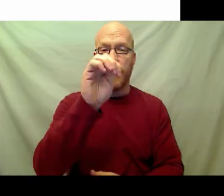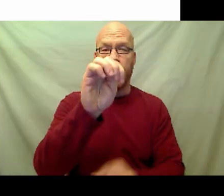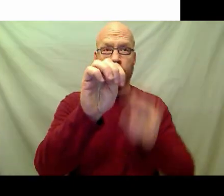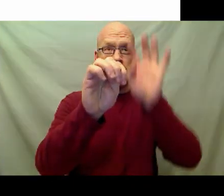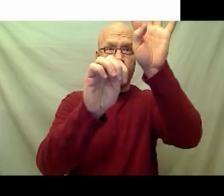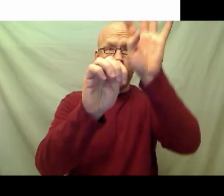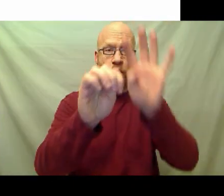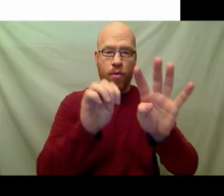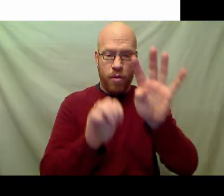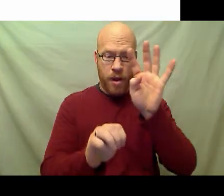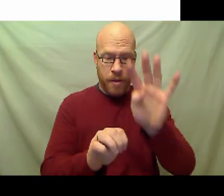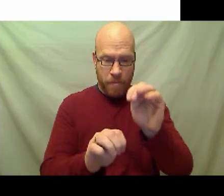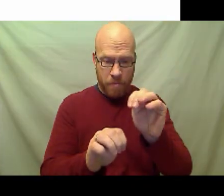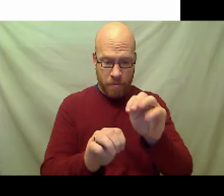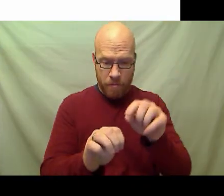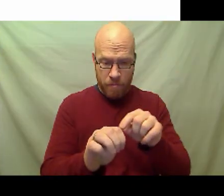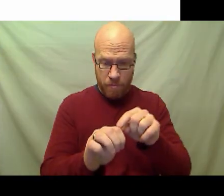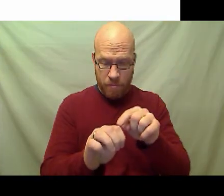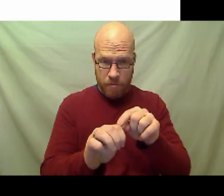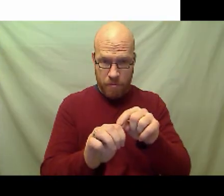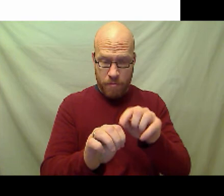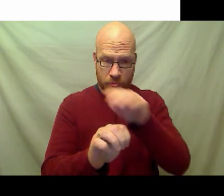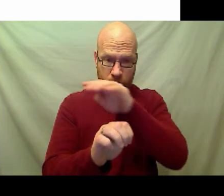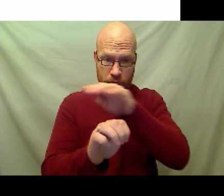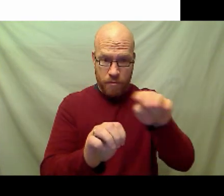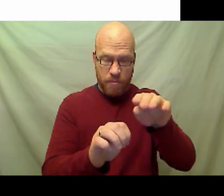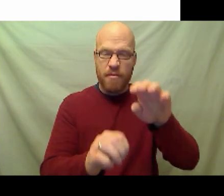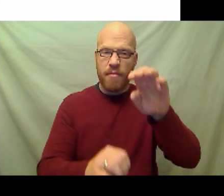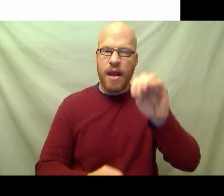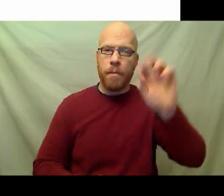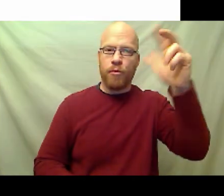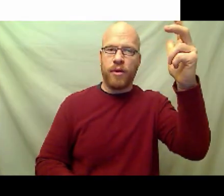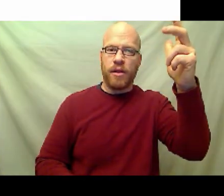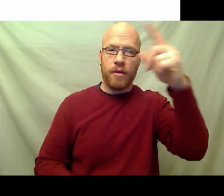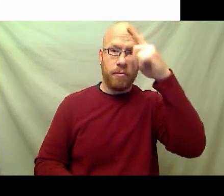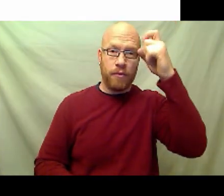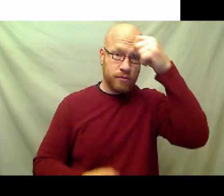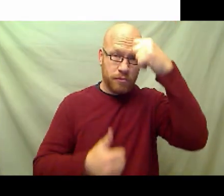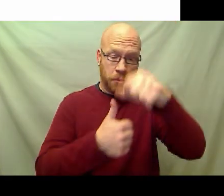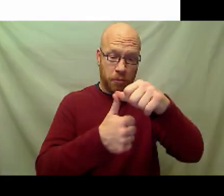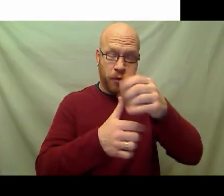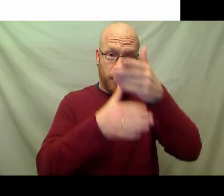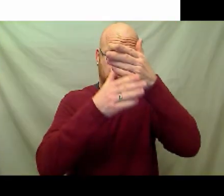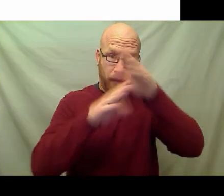M to the 4th power divided by m becomes m cubed.